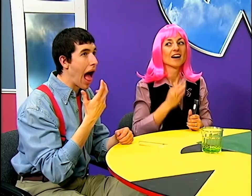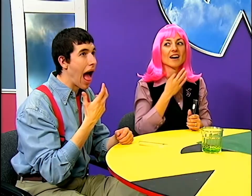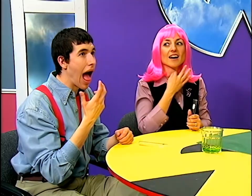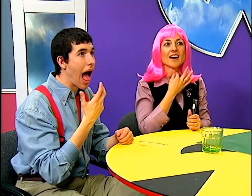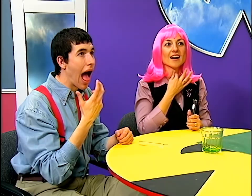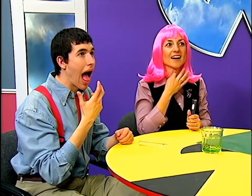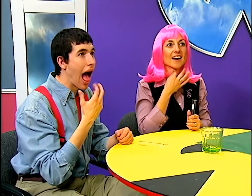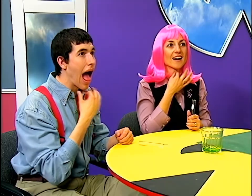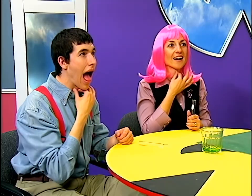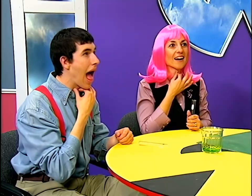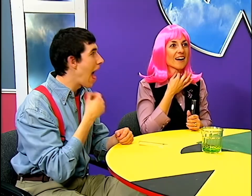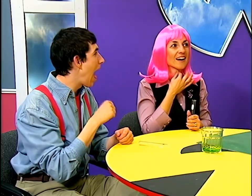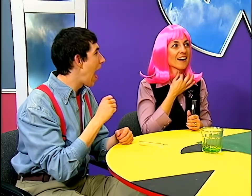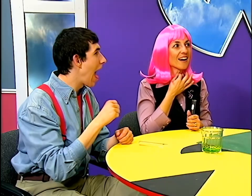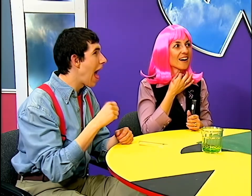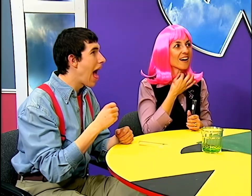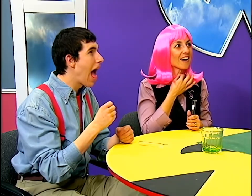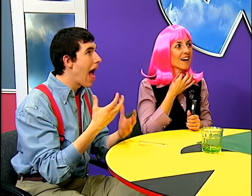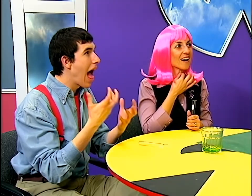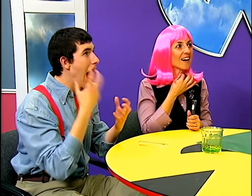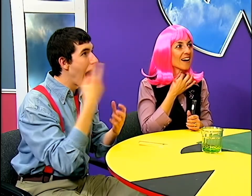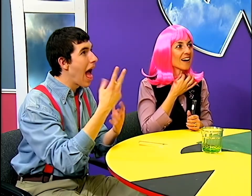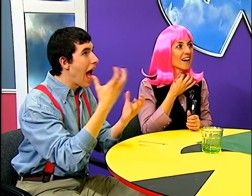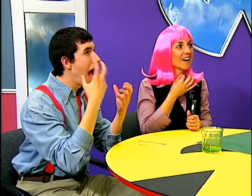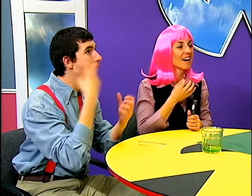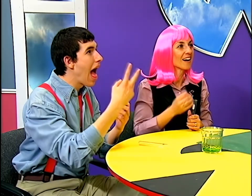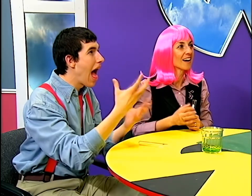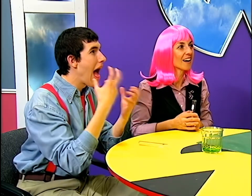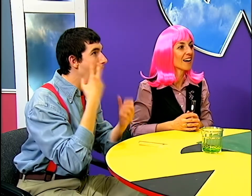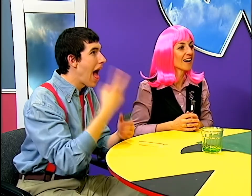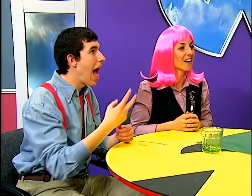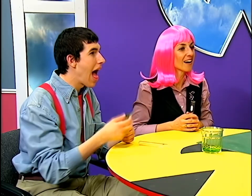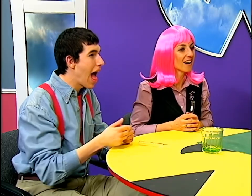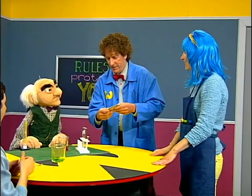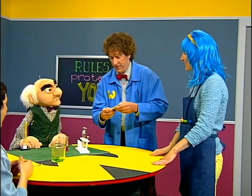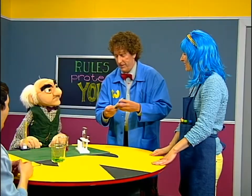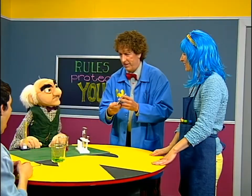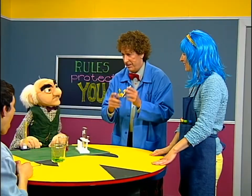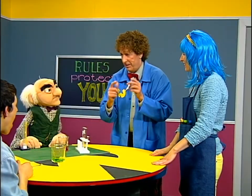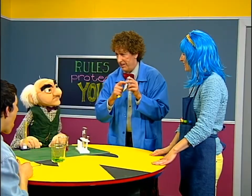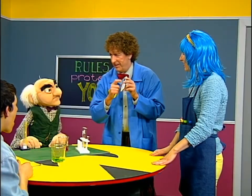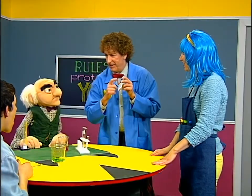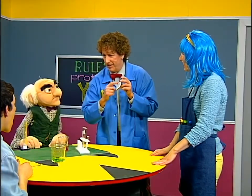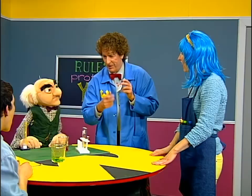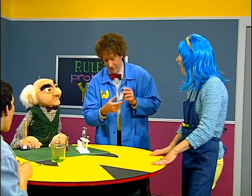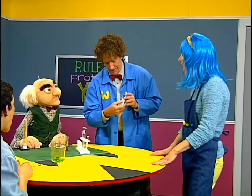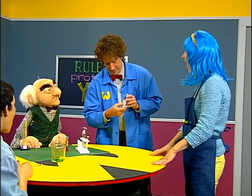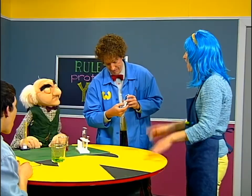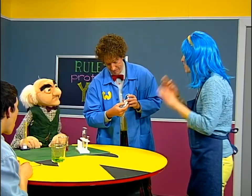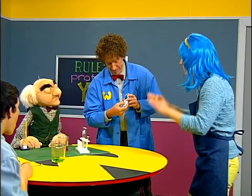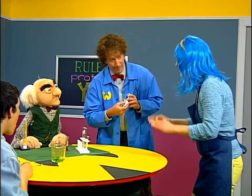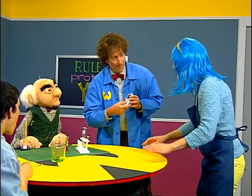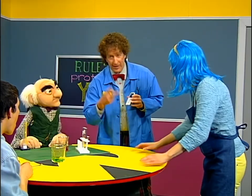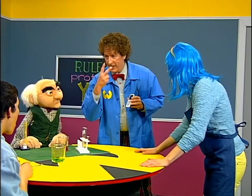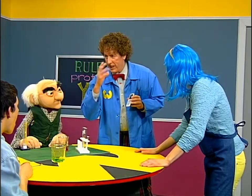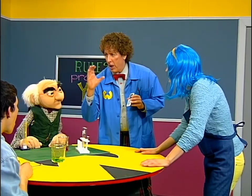YOU SEE THAT? PAULA'S SINK FINALLY GOT FIXED. YOU KNOW WHY THIS WAS A STRUGGLE: